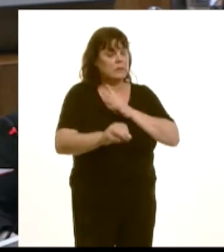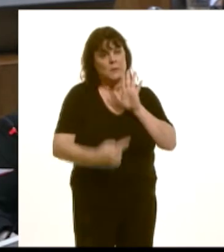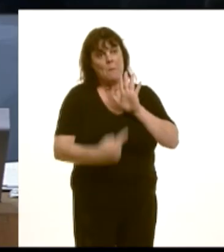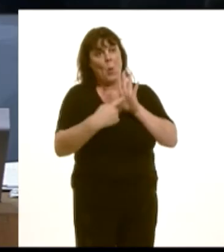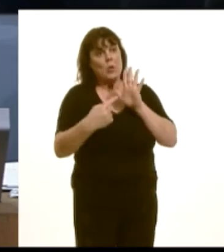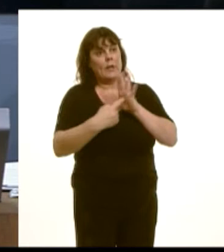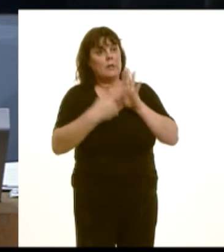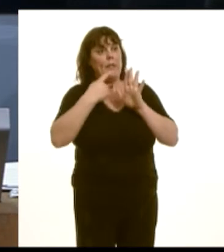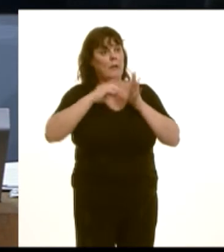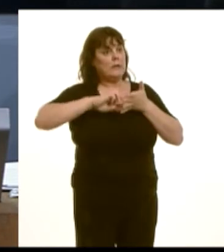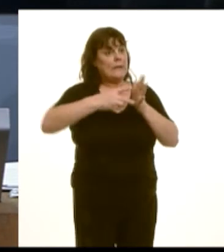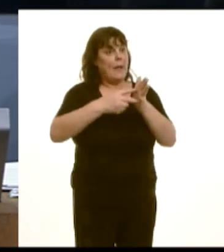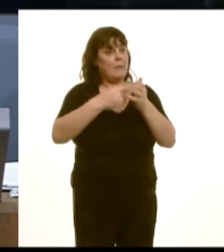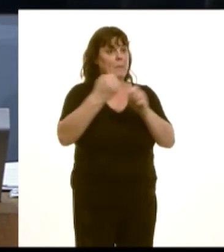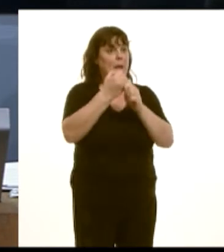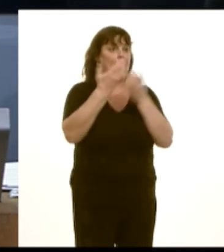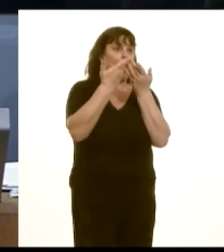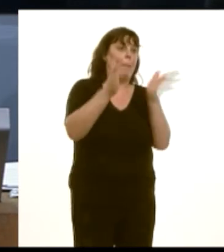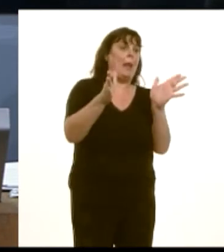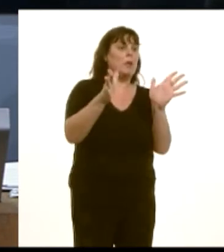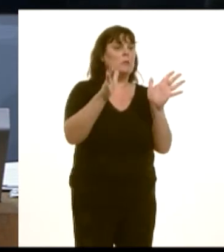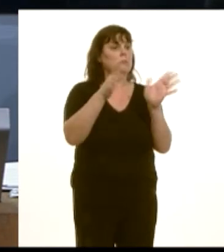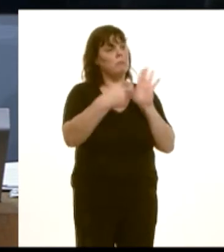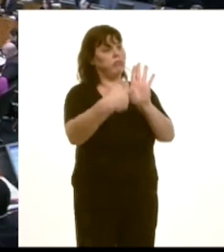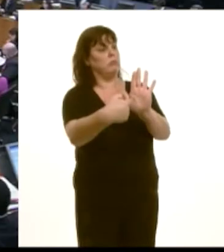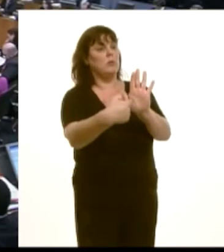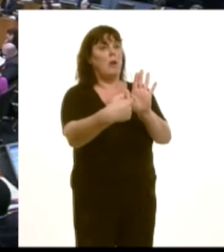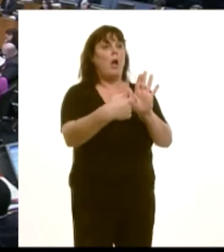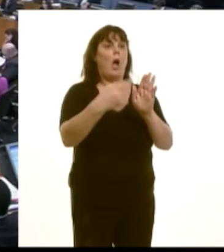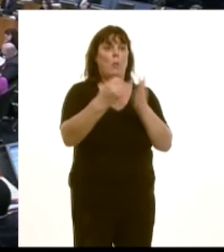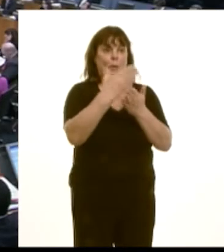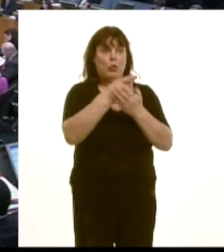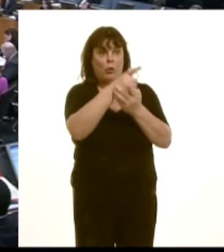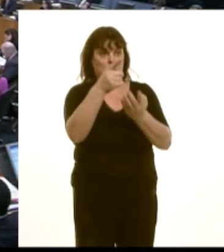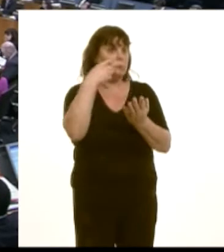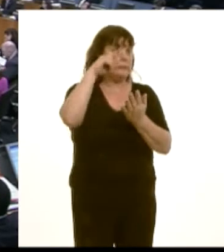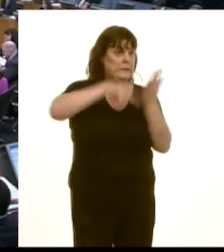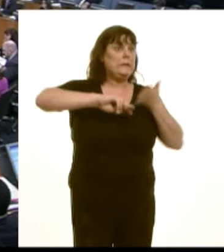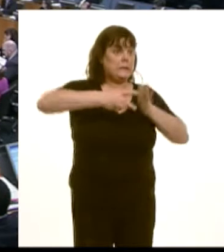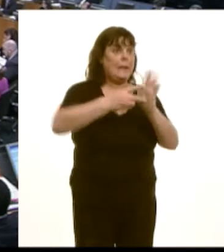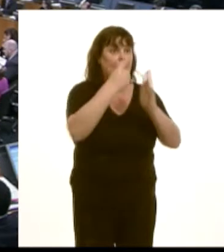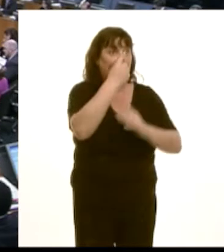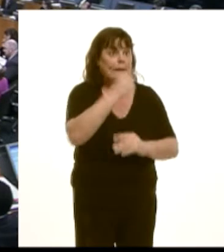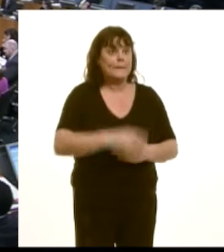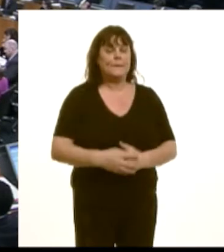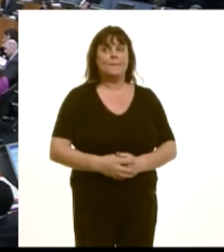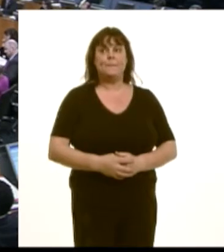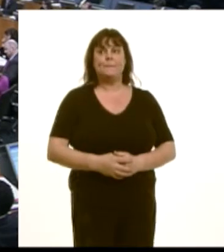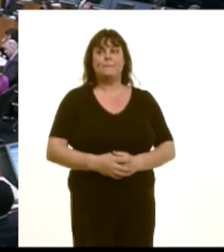is available is made public. I will ensure that the Minister ensures that that plan will be available to you as a Member. Antoinette Sandbach: First Minister, the Betsi